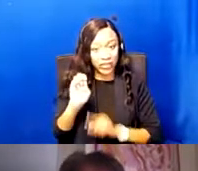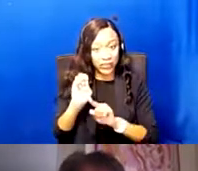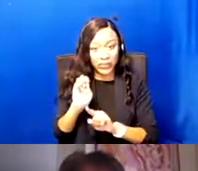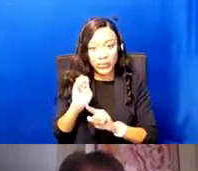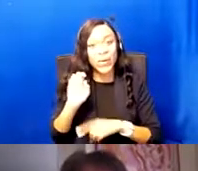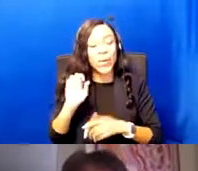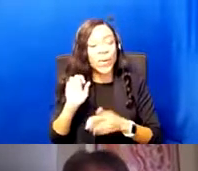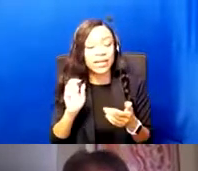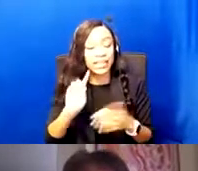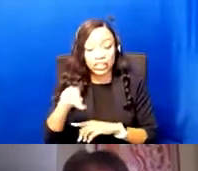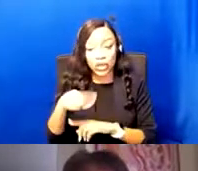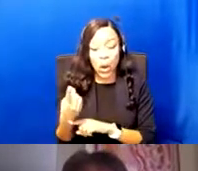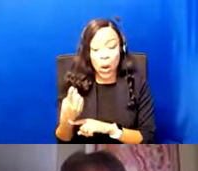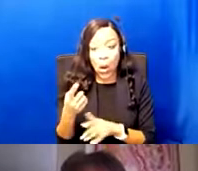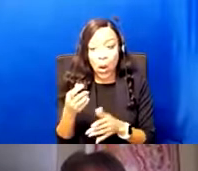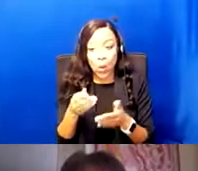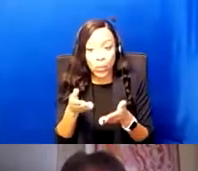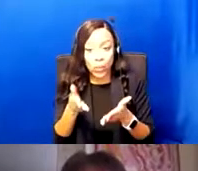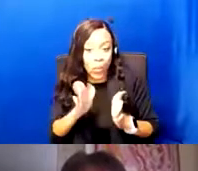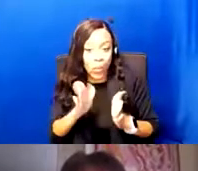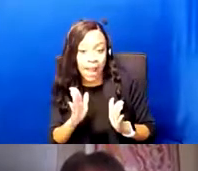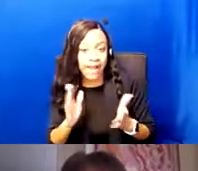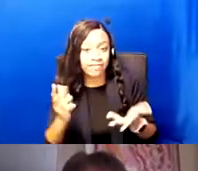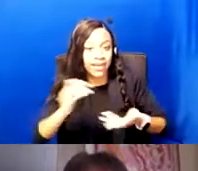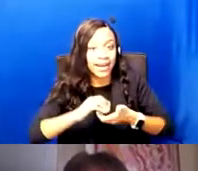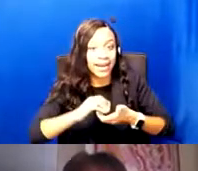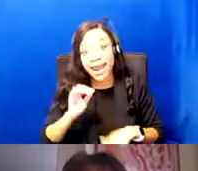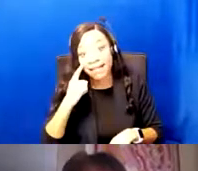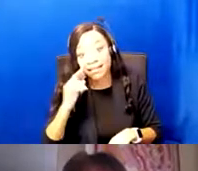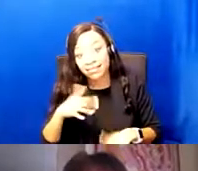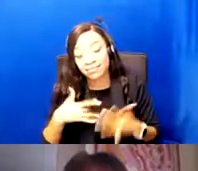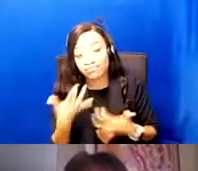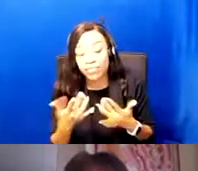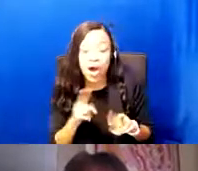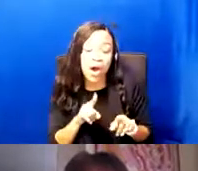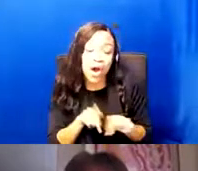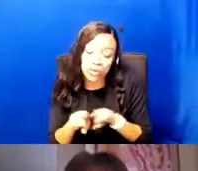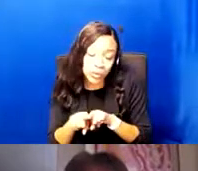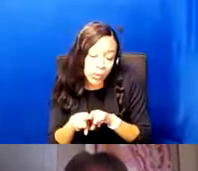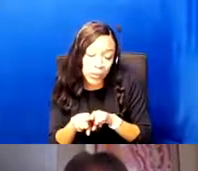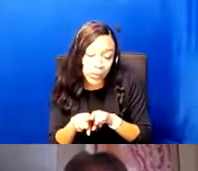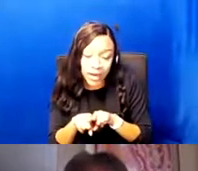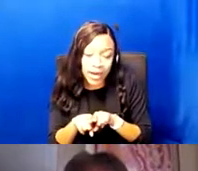and imagining new work through that is exciting. But I also don't wanna lose sight of our bodies in this.